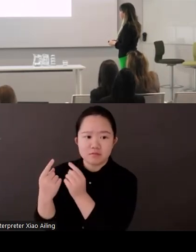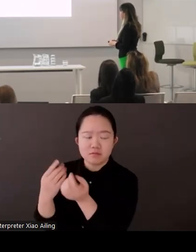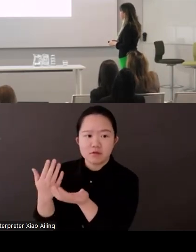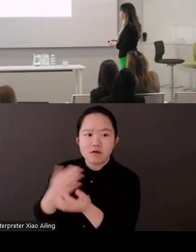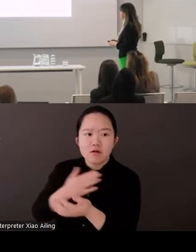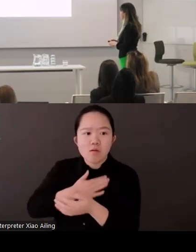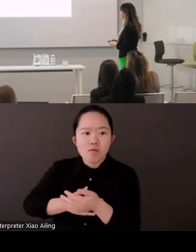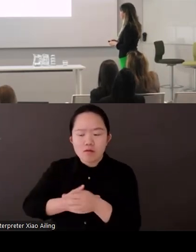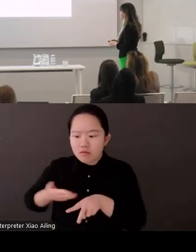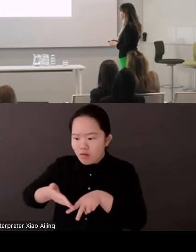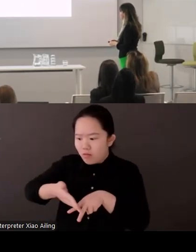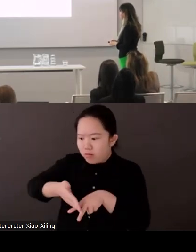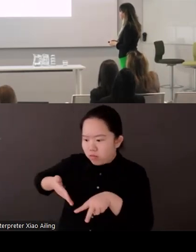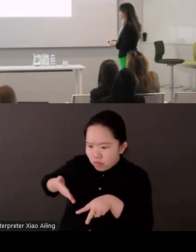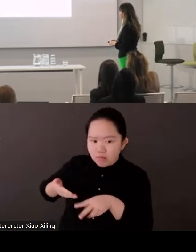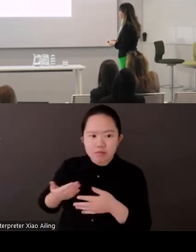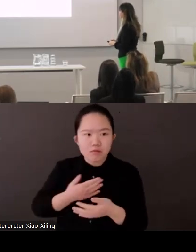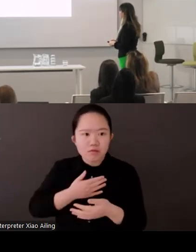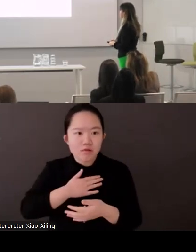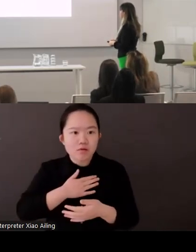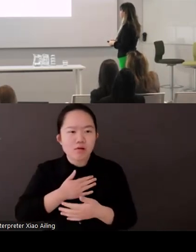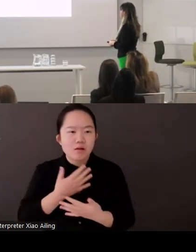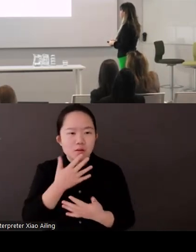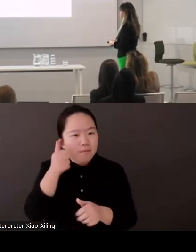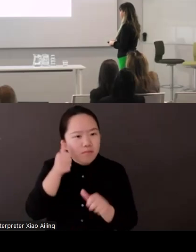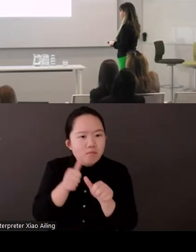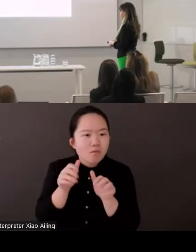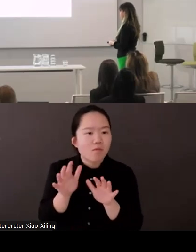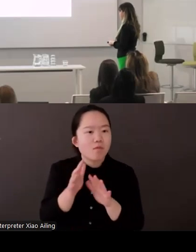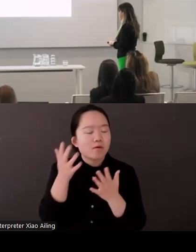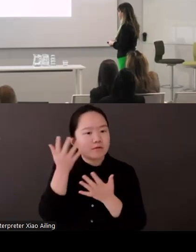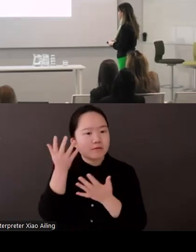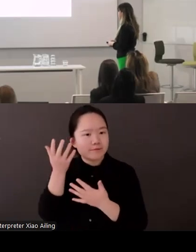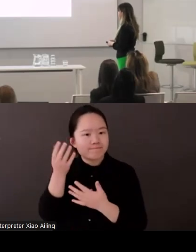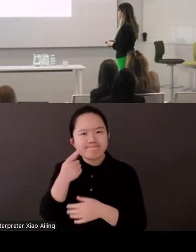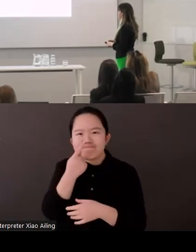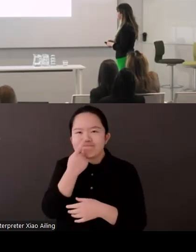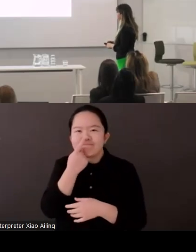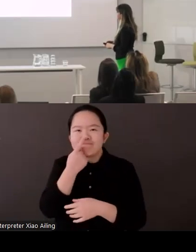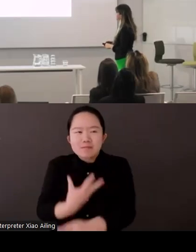I remember what anesthesia smells like. I remember dreaming of another body. So this is also